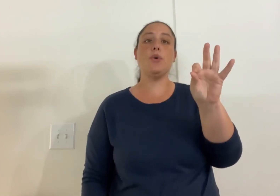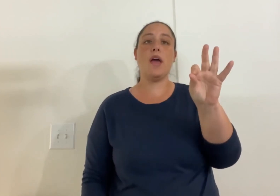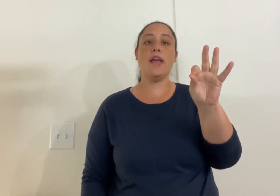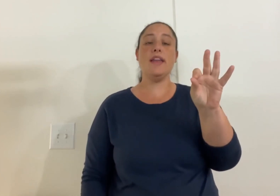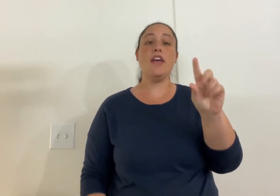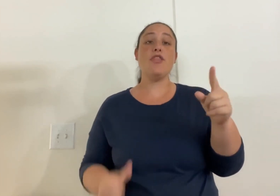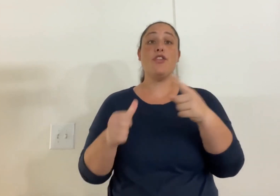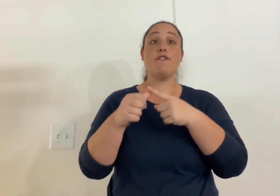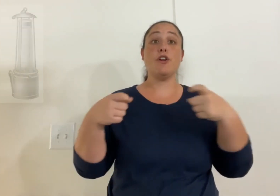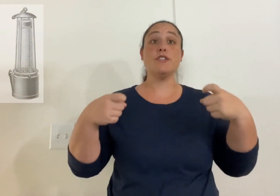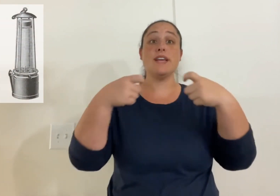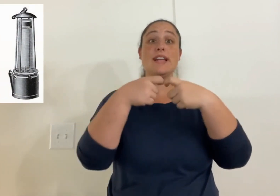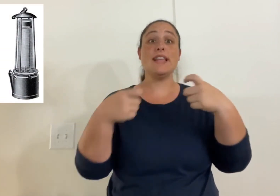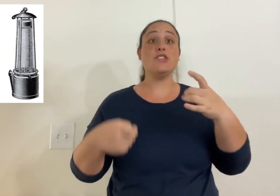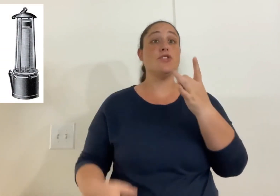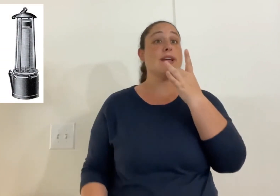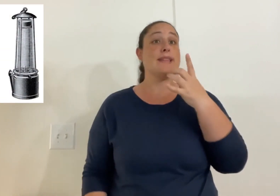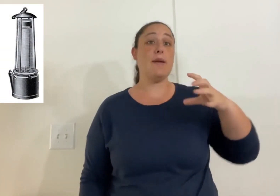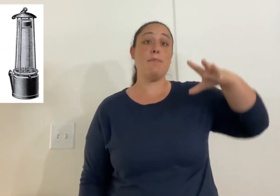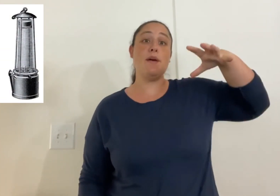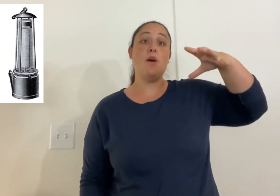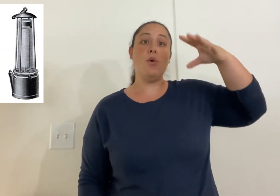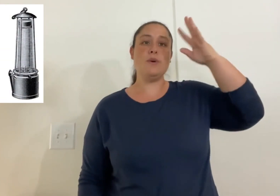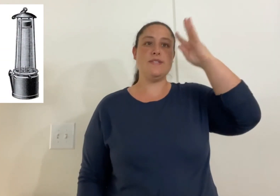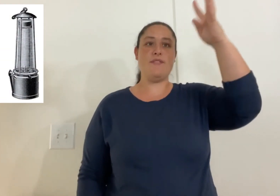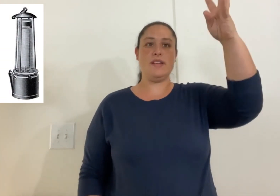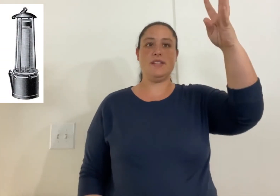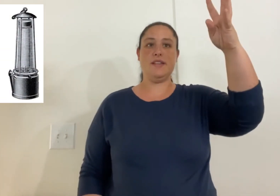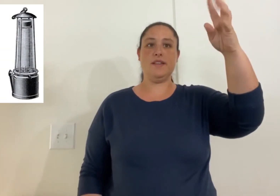In the year 1809, first electric lamp was invented.